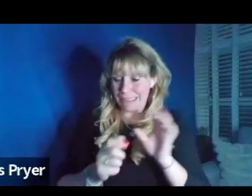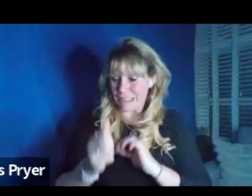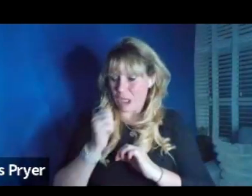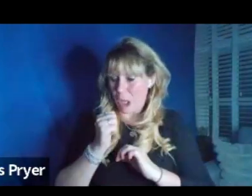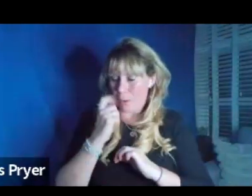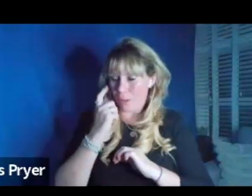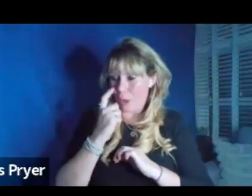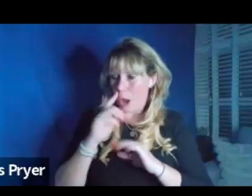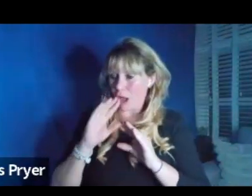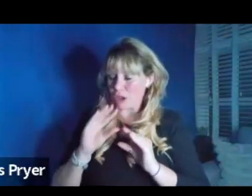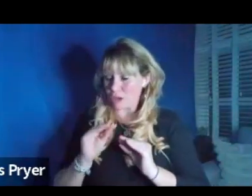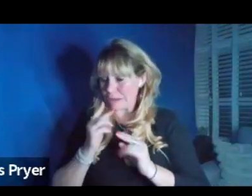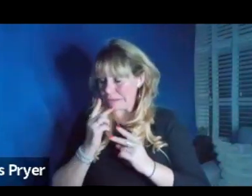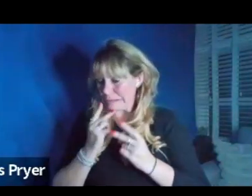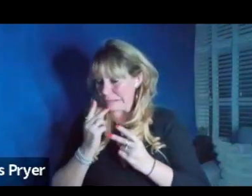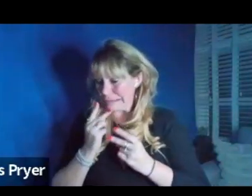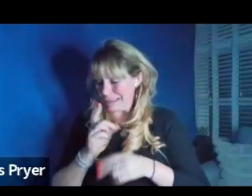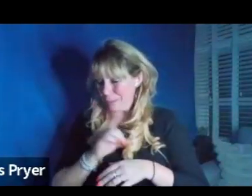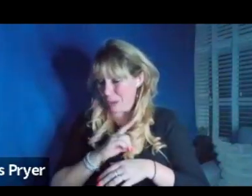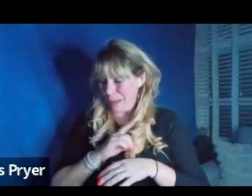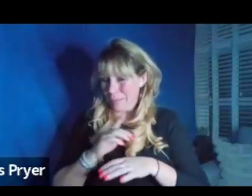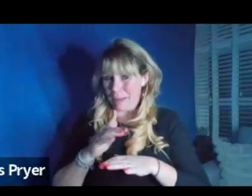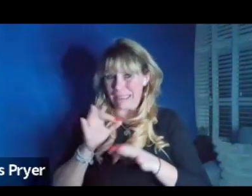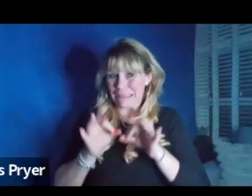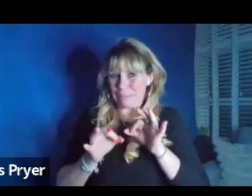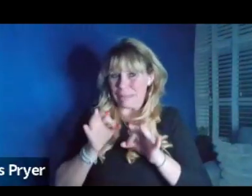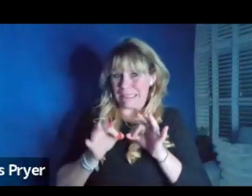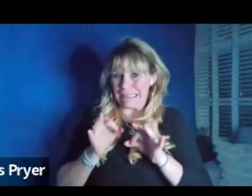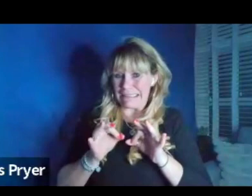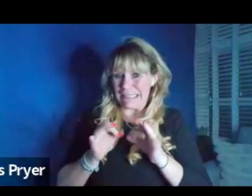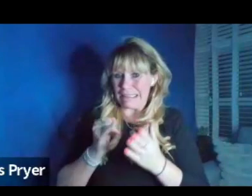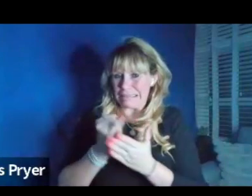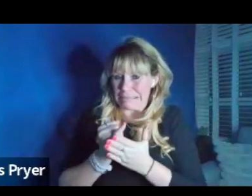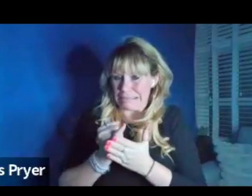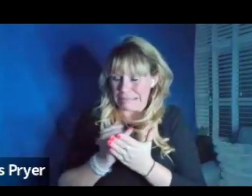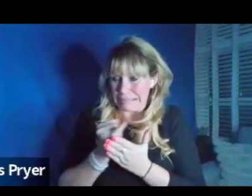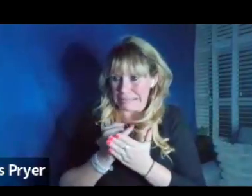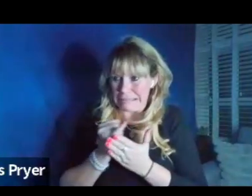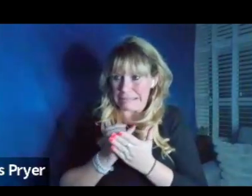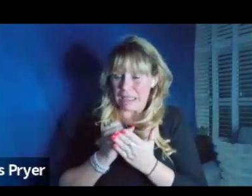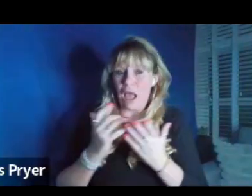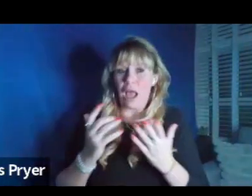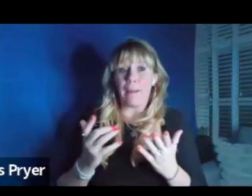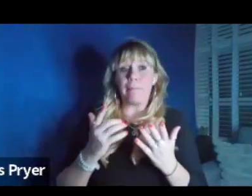it's a little bit maybe politically incorrect, but then as time has gone by,